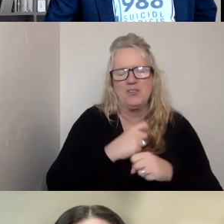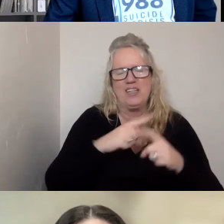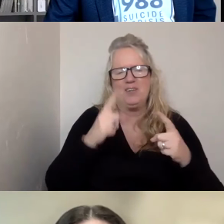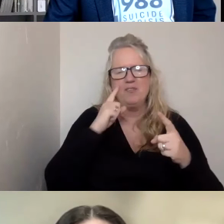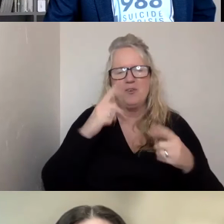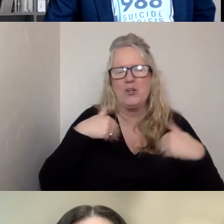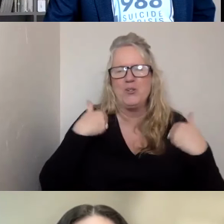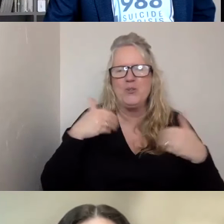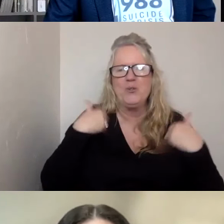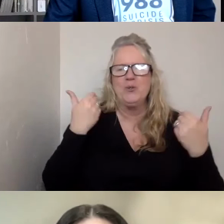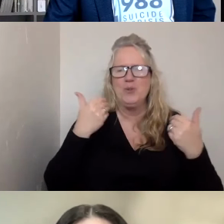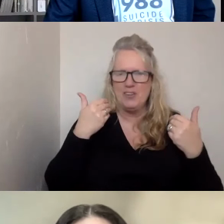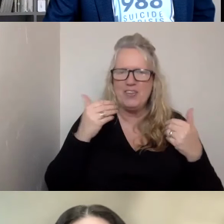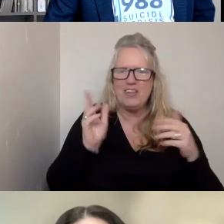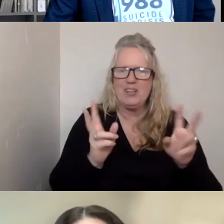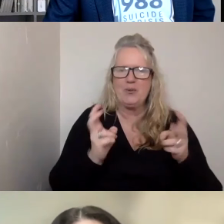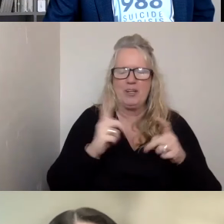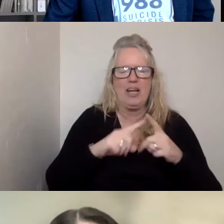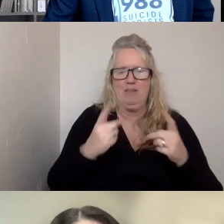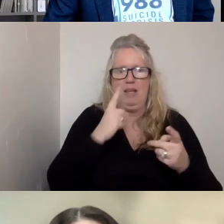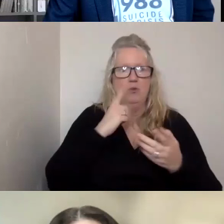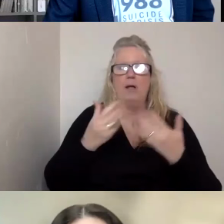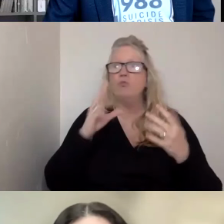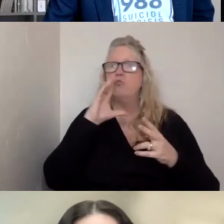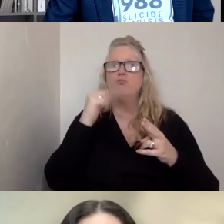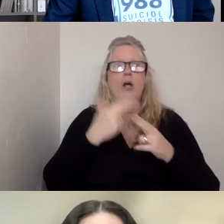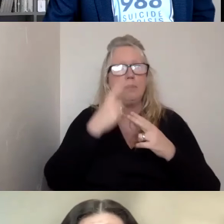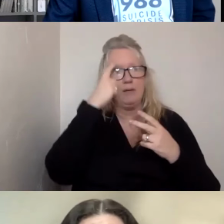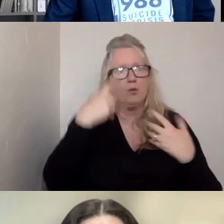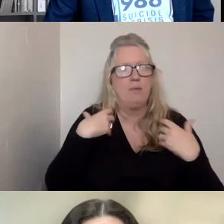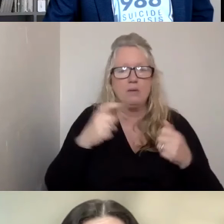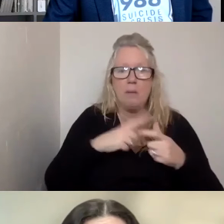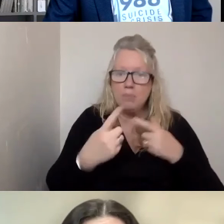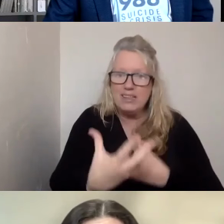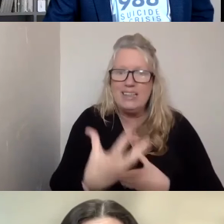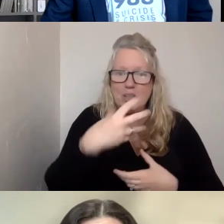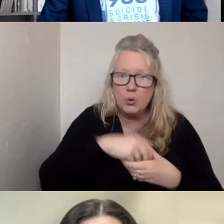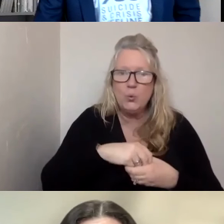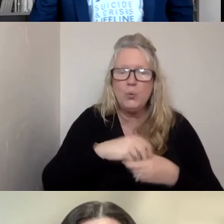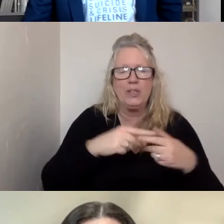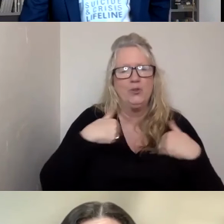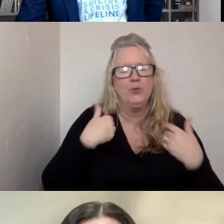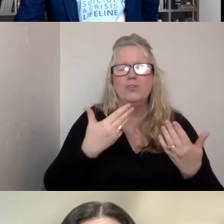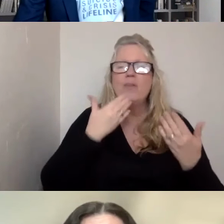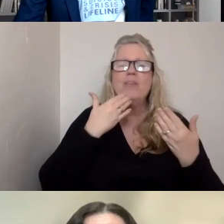IS ONE THING FOR US TO TALK ABOUT IT, BUT ACTUALLY INCLUDE IT.